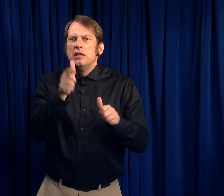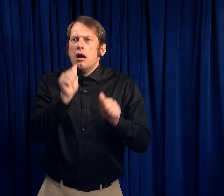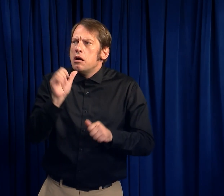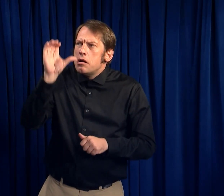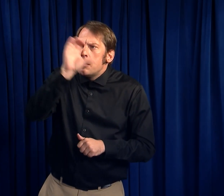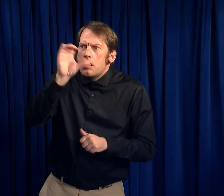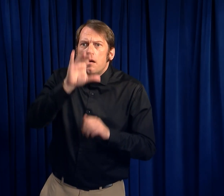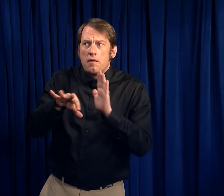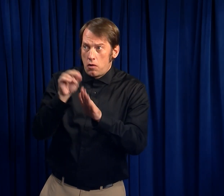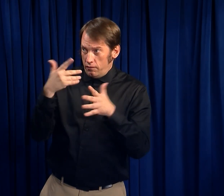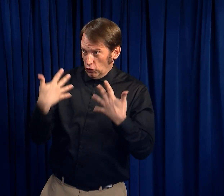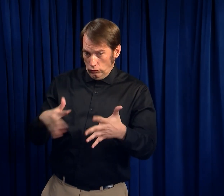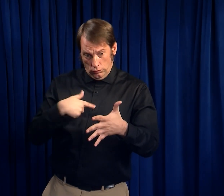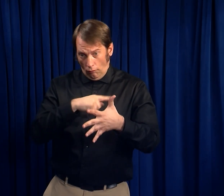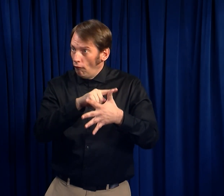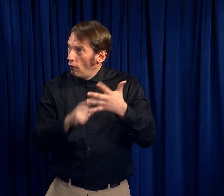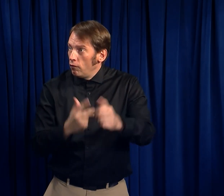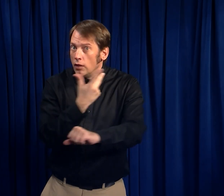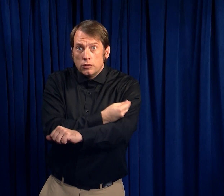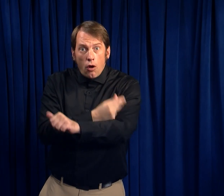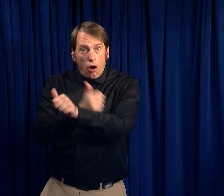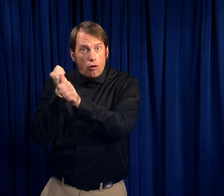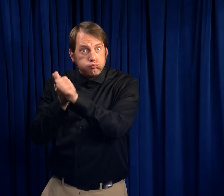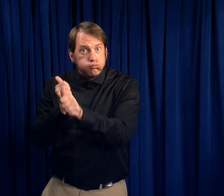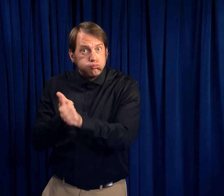You can find out if you need other vaccines,